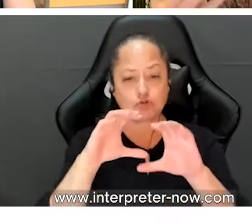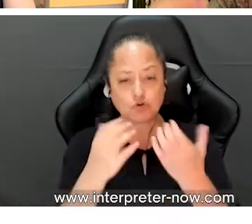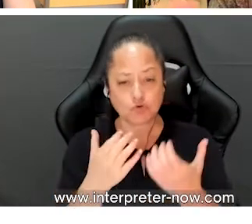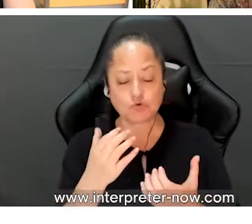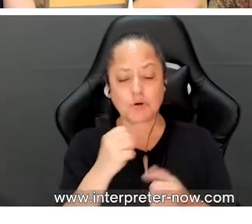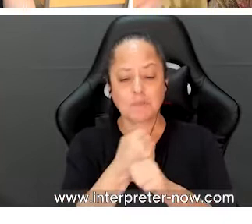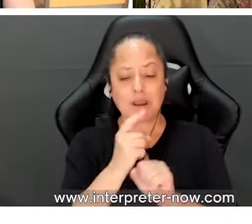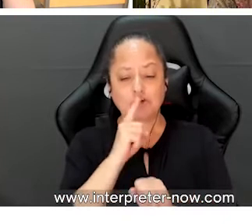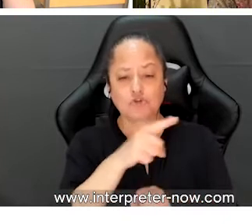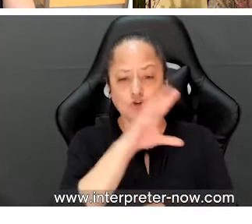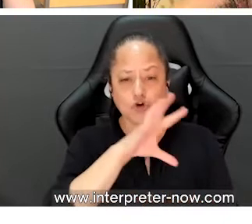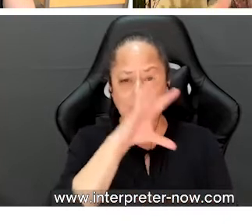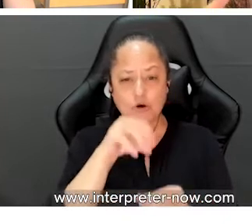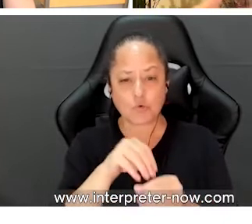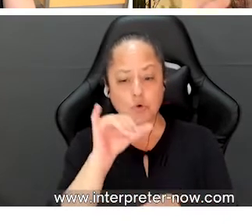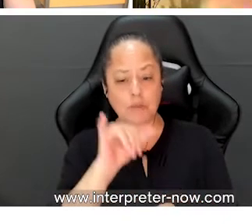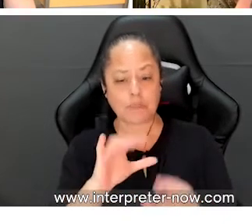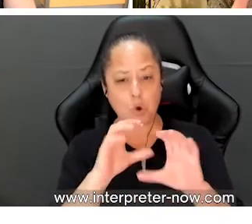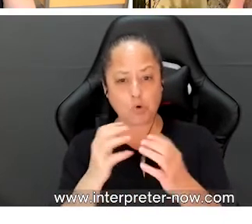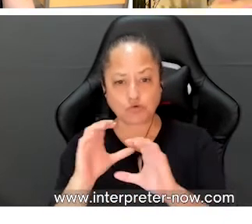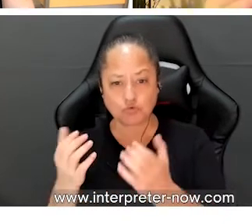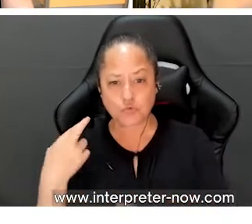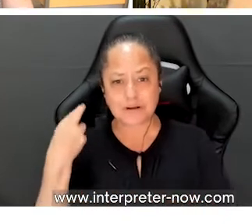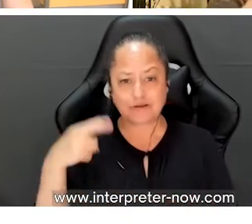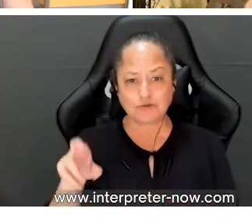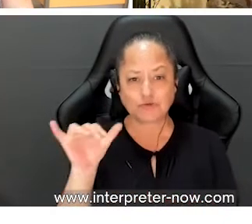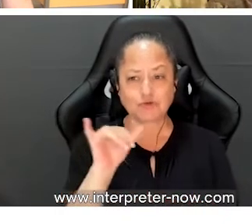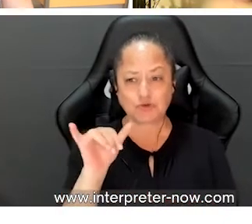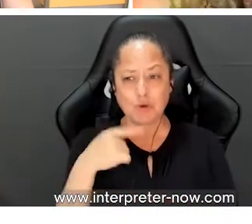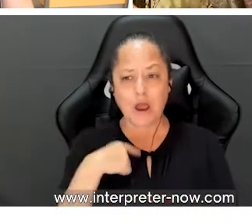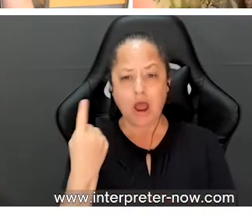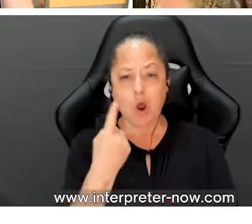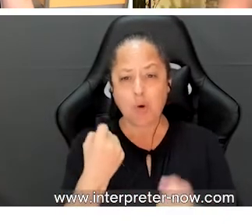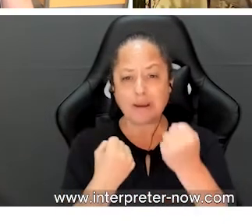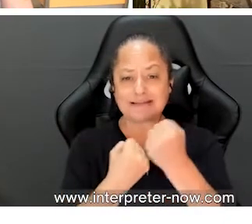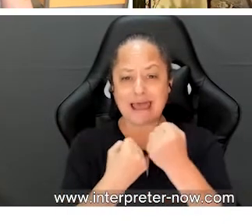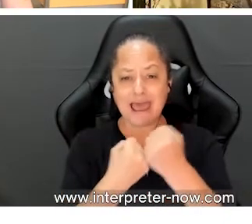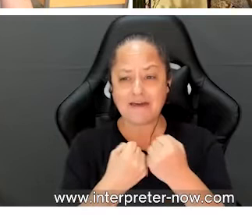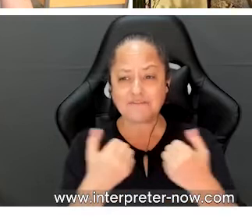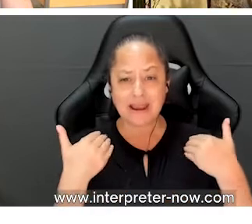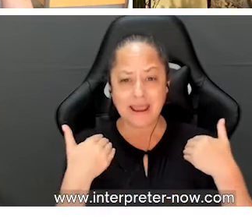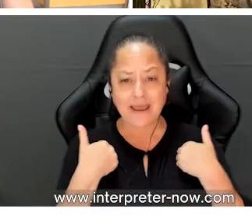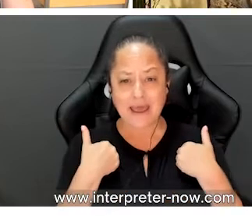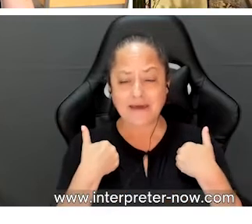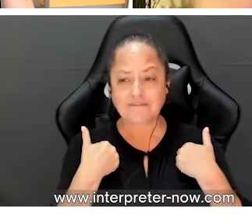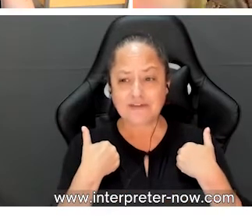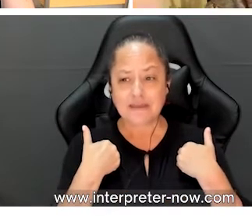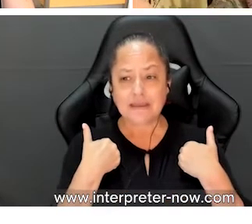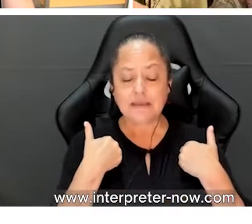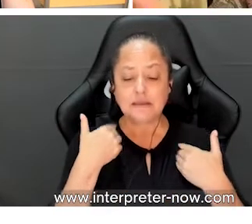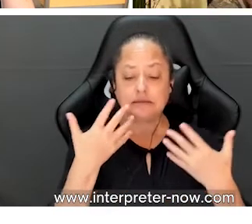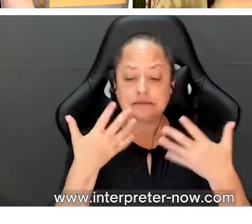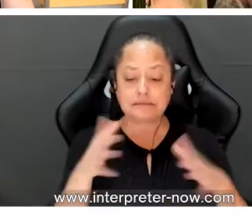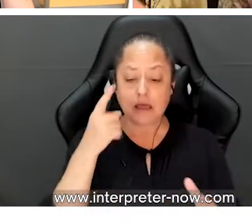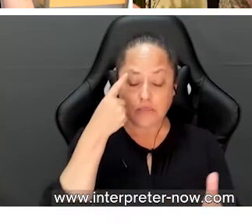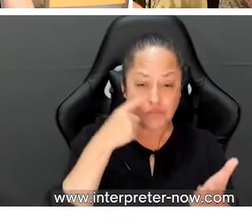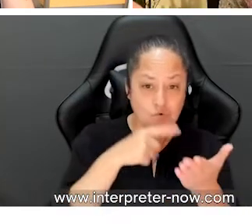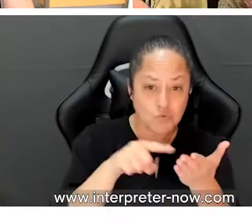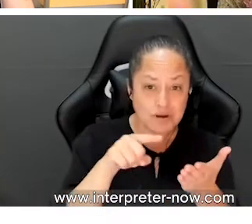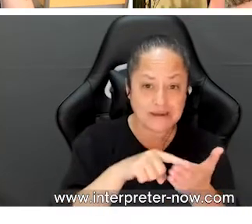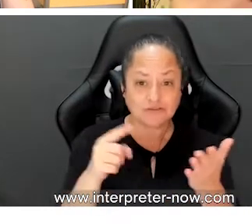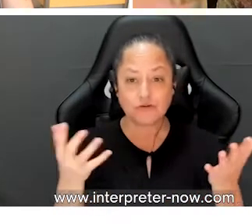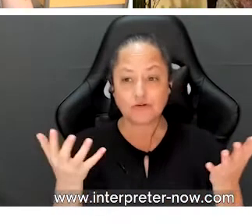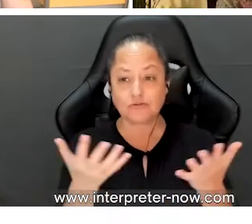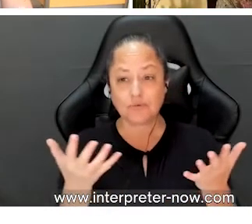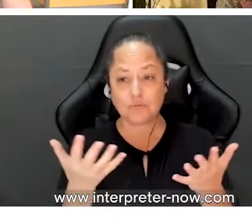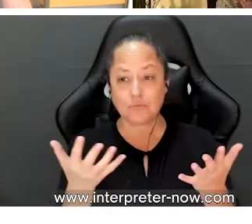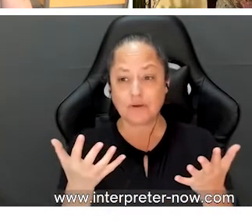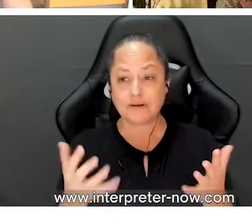I always advocate for having, like, done the research of what is kind of the norm in that